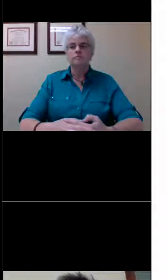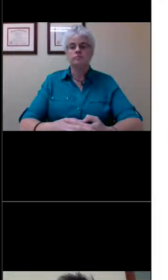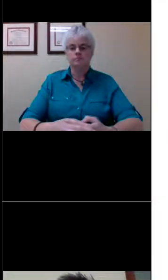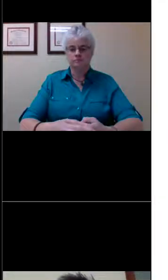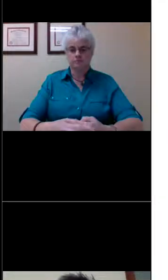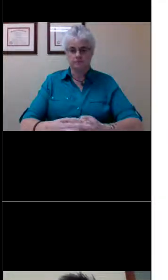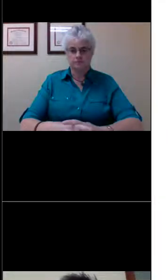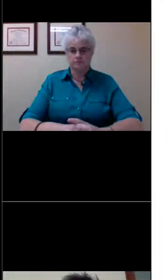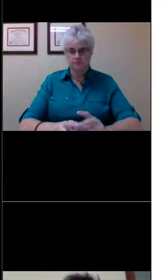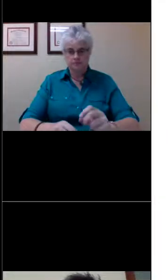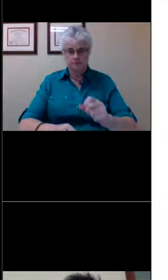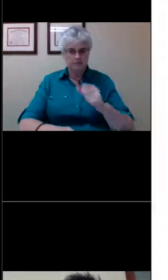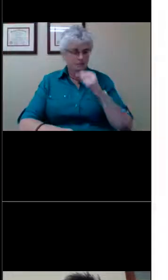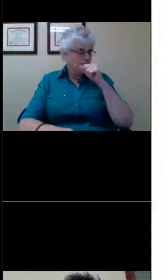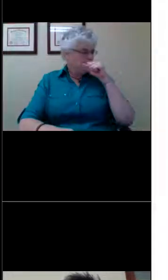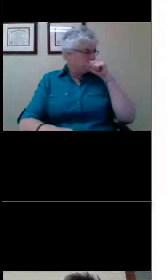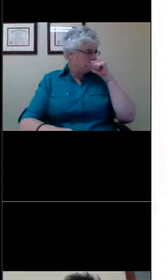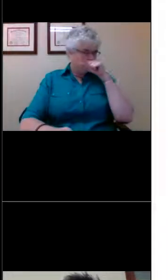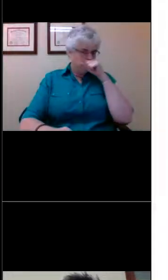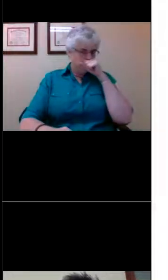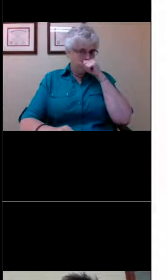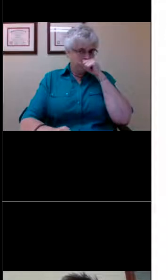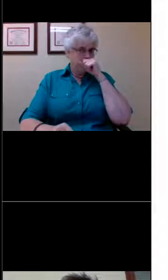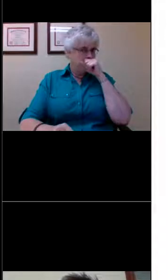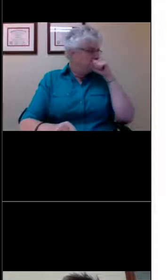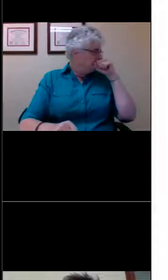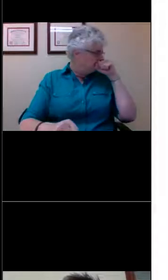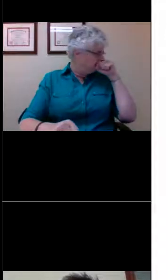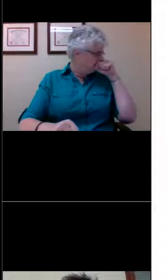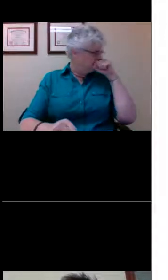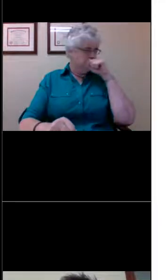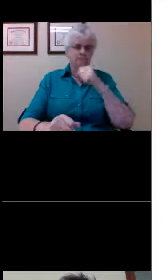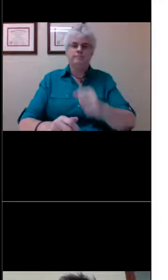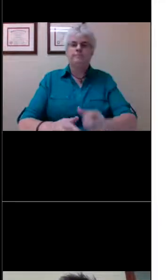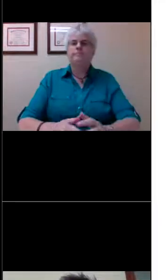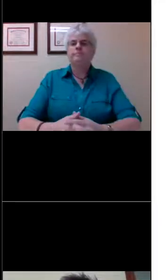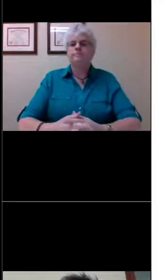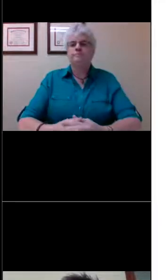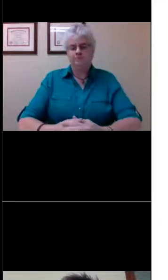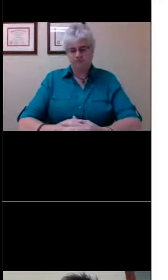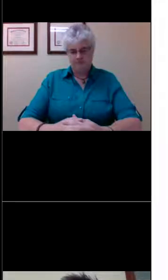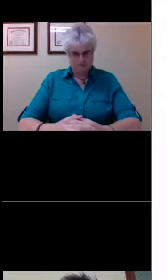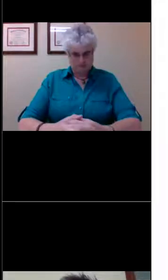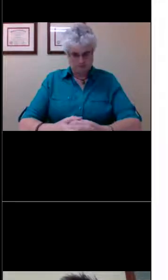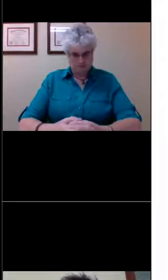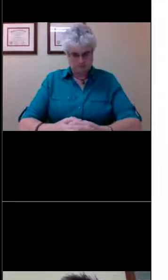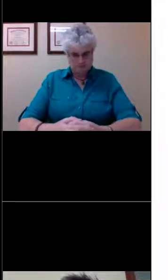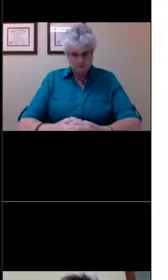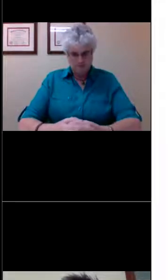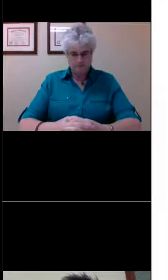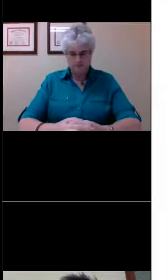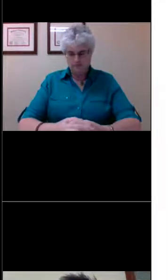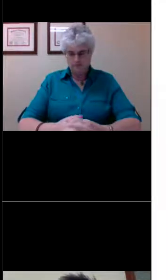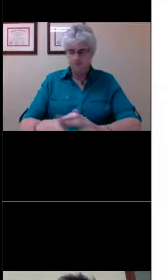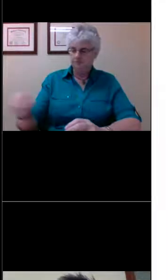to open a window so you can see the real-time transcriptions. Finally, just to